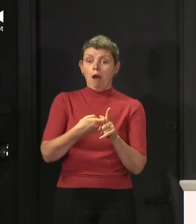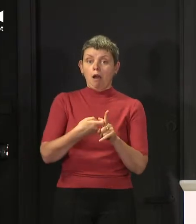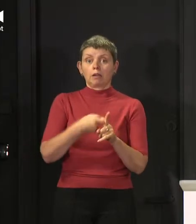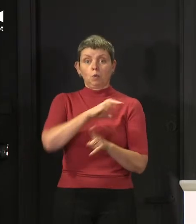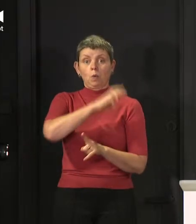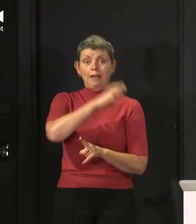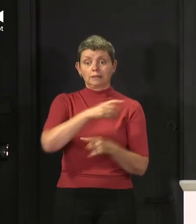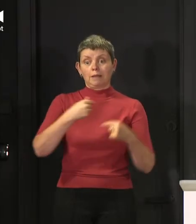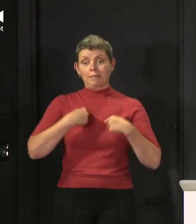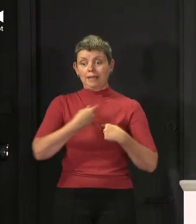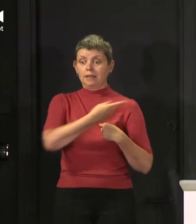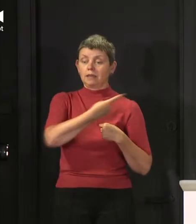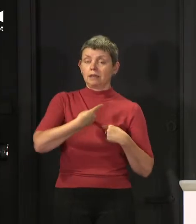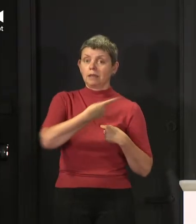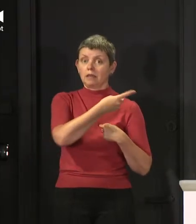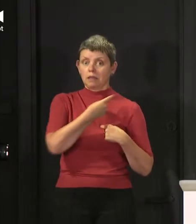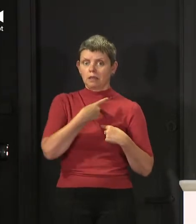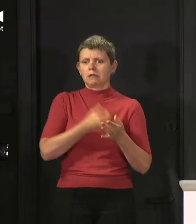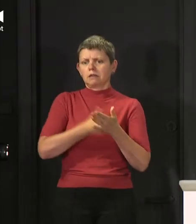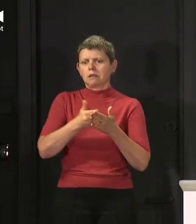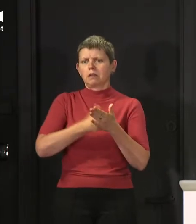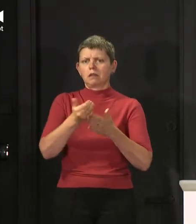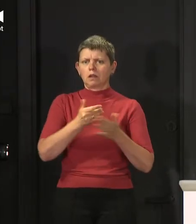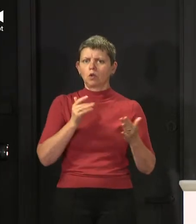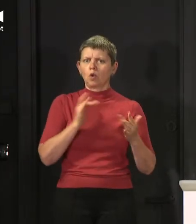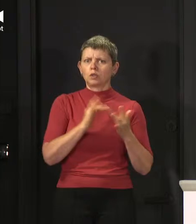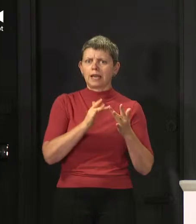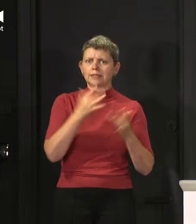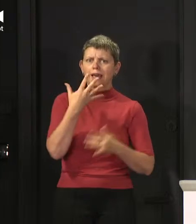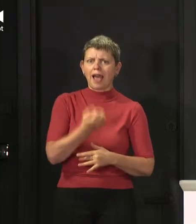have not spoken to him in the last couple of days over this in particular, although